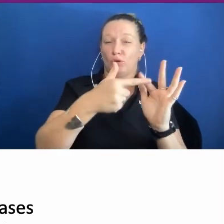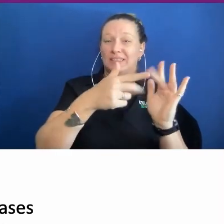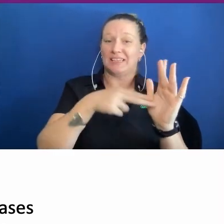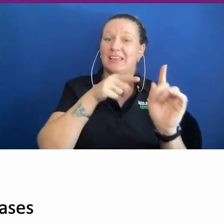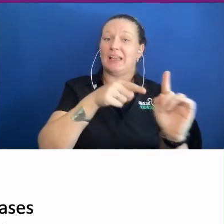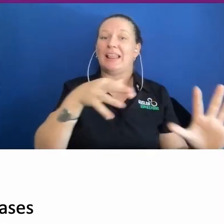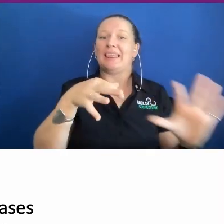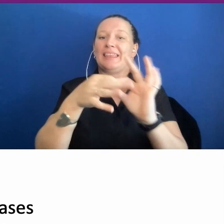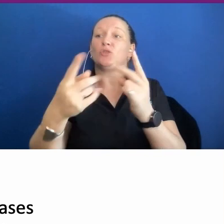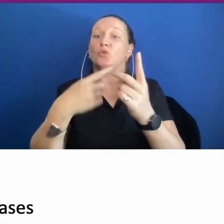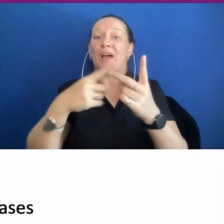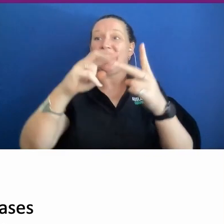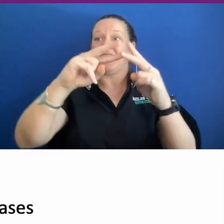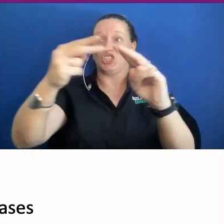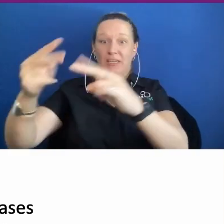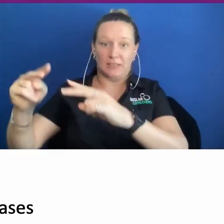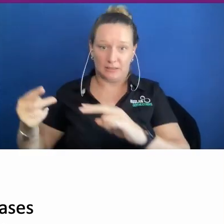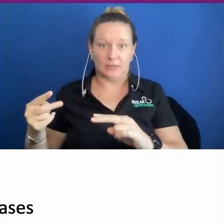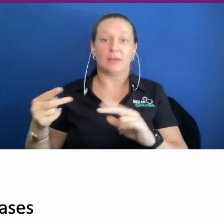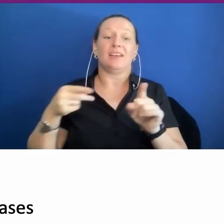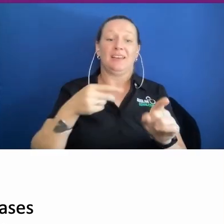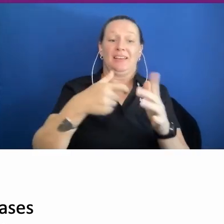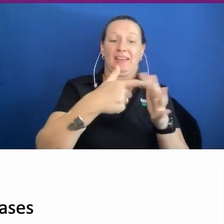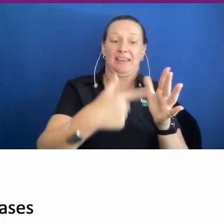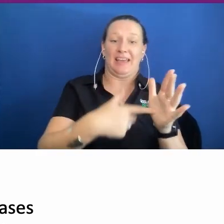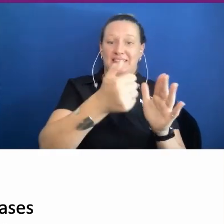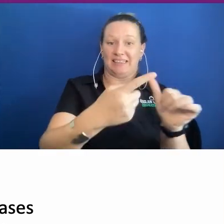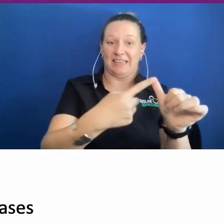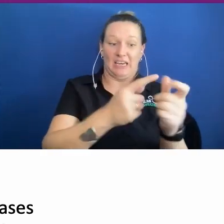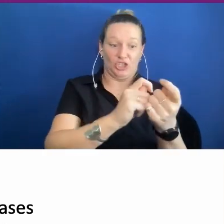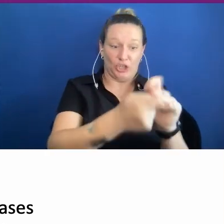in the KAT6A gene can cause changes in many different parts of the body. And this isn't